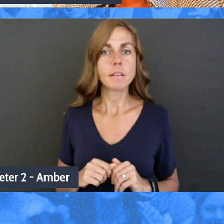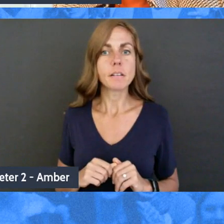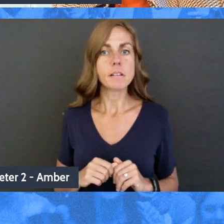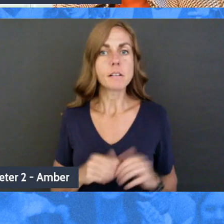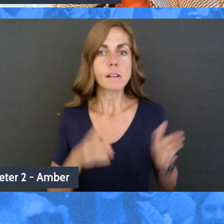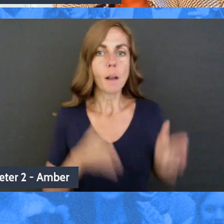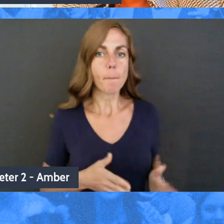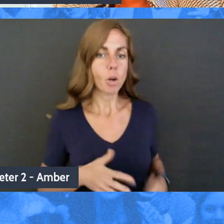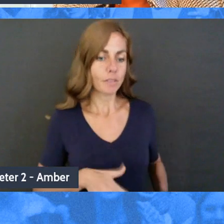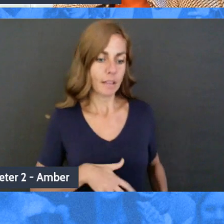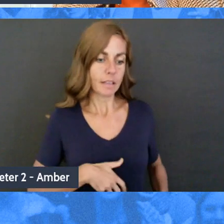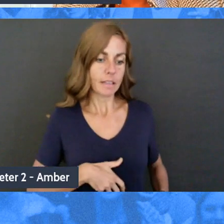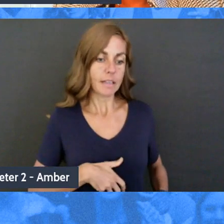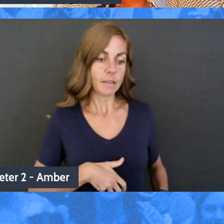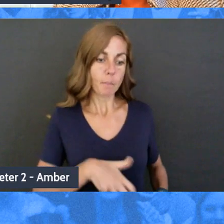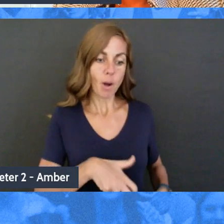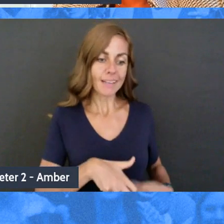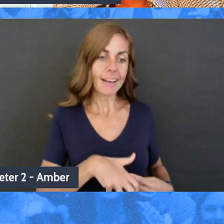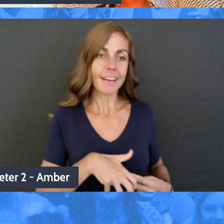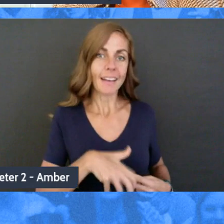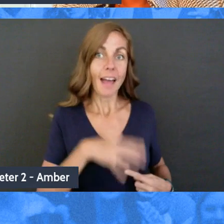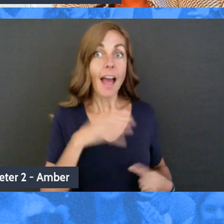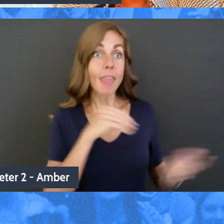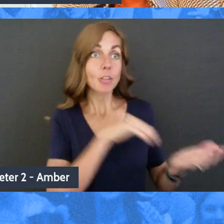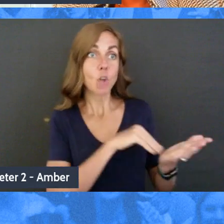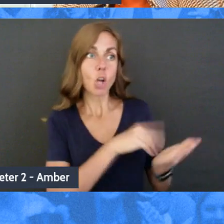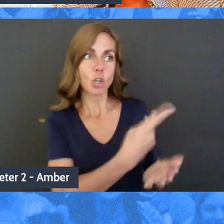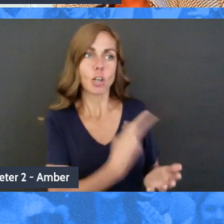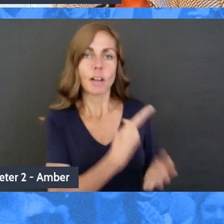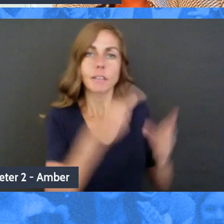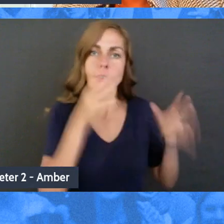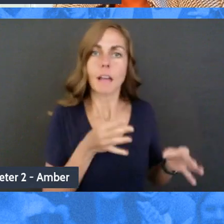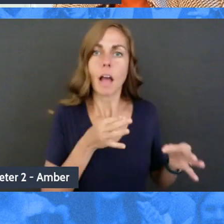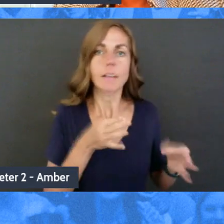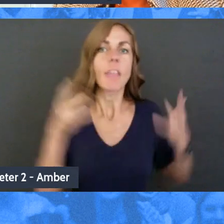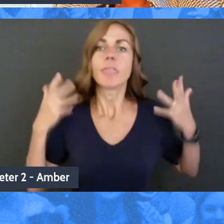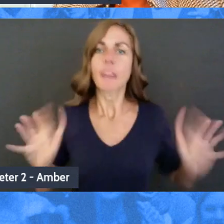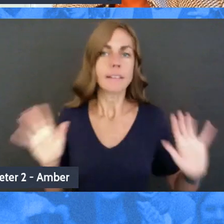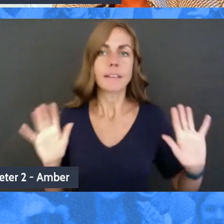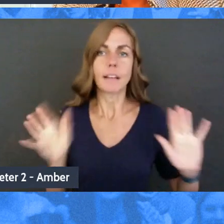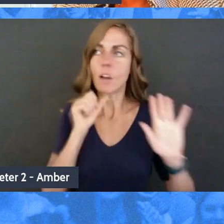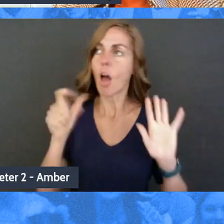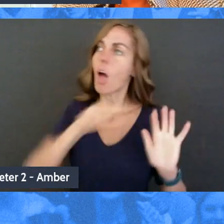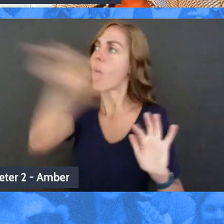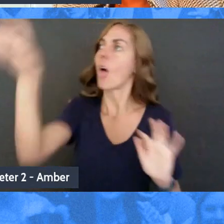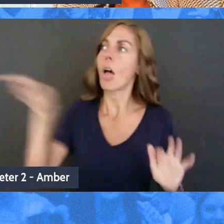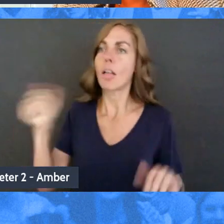and no one else. So I'm excited to move that forward.